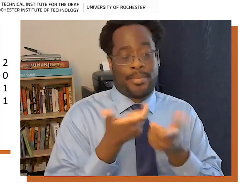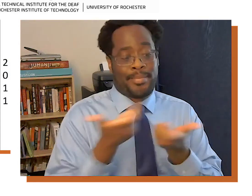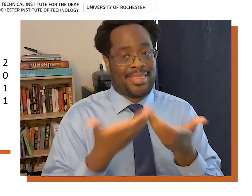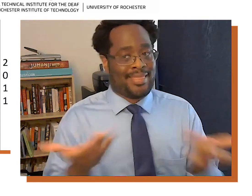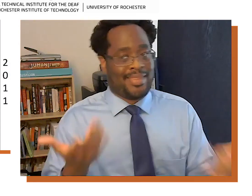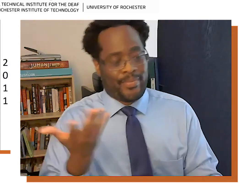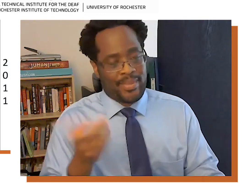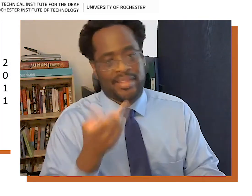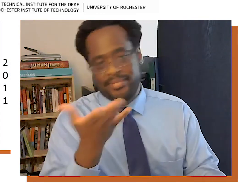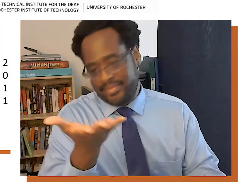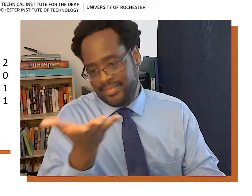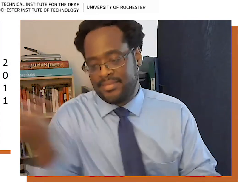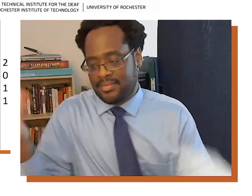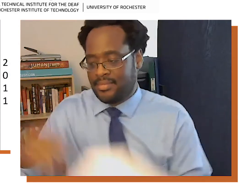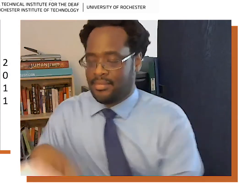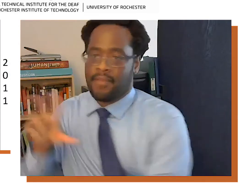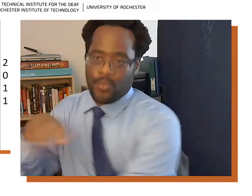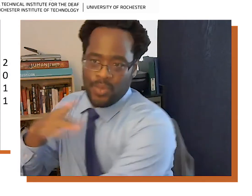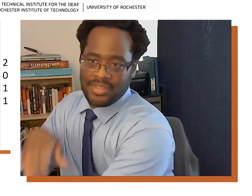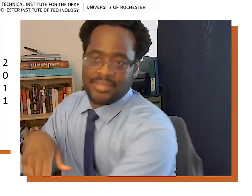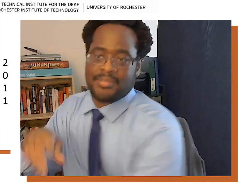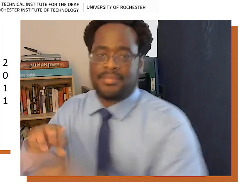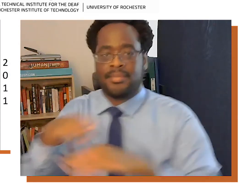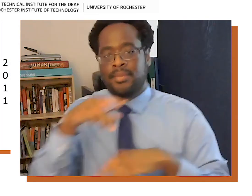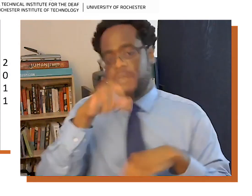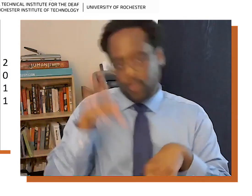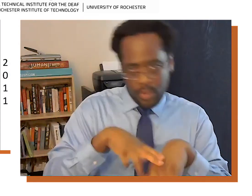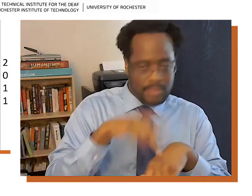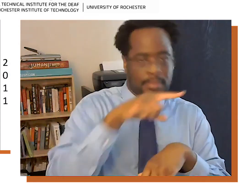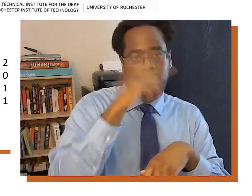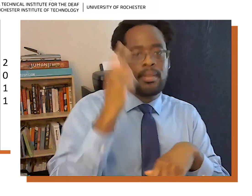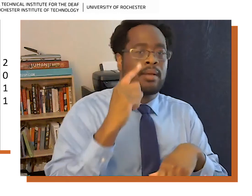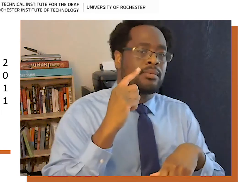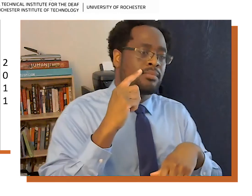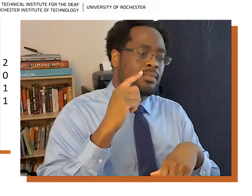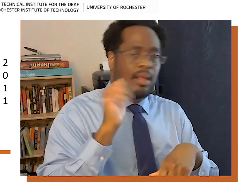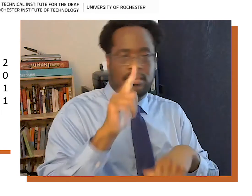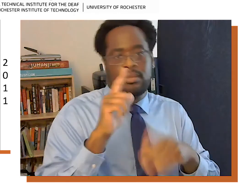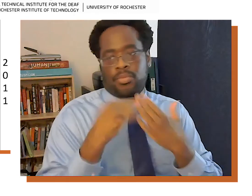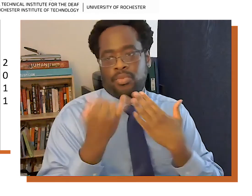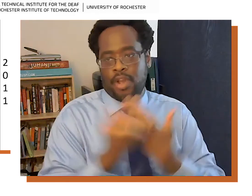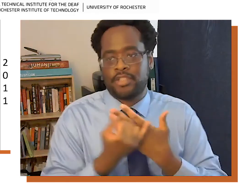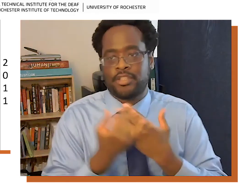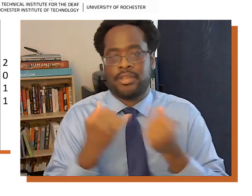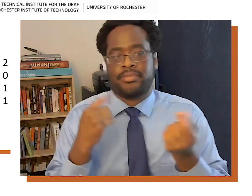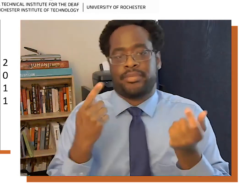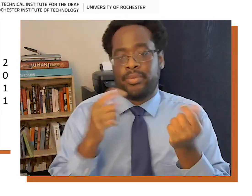Another big thing that helped me get through my PhD program was this, of course-- the Black ASL Project.